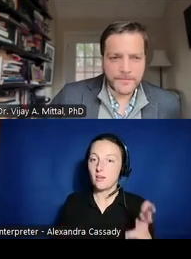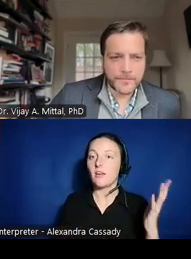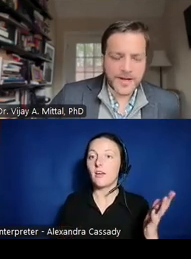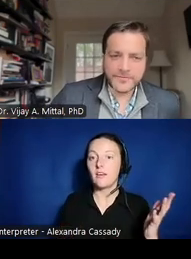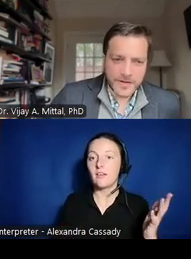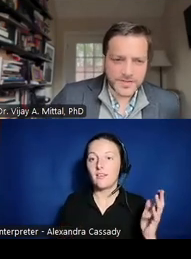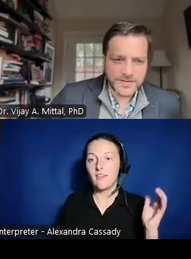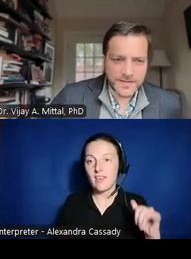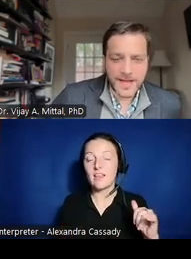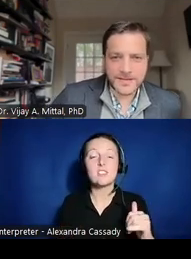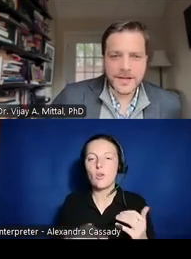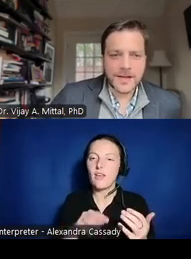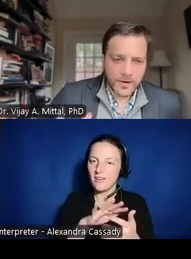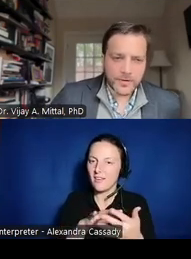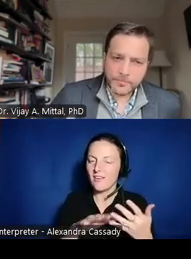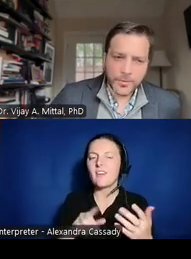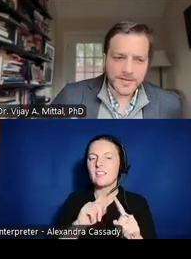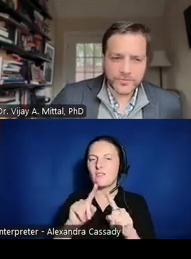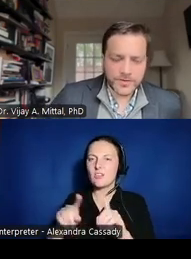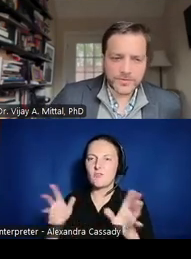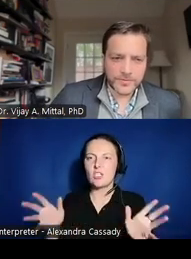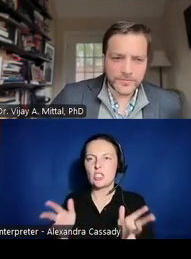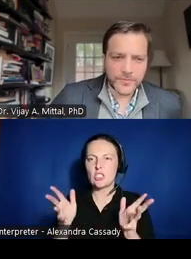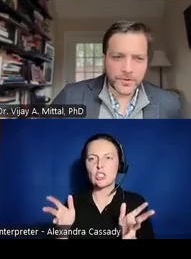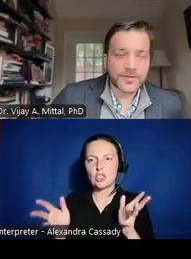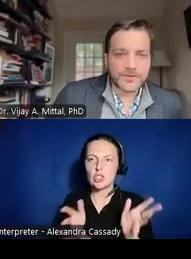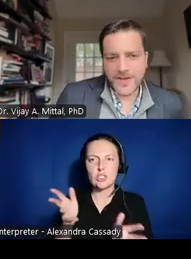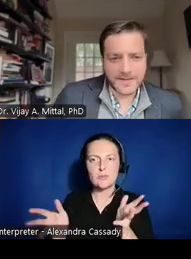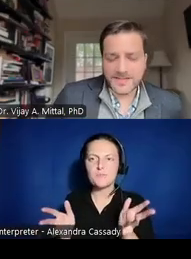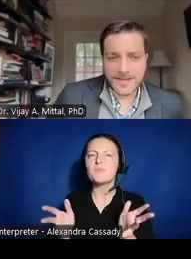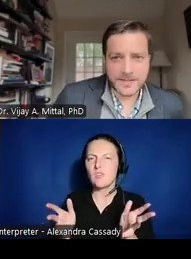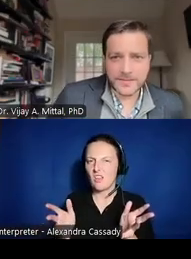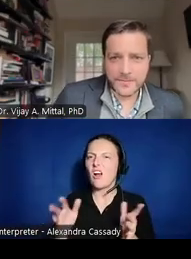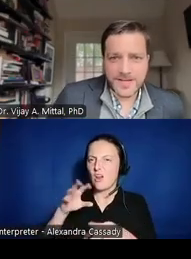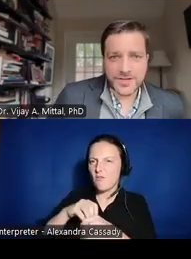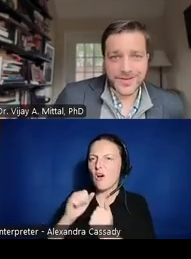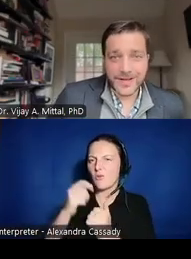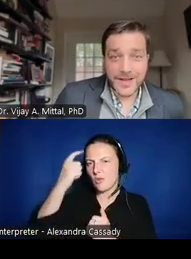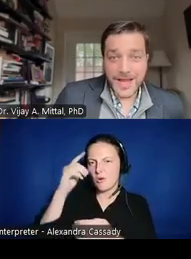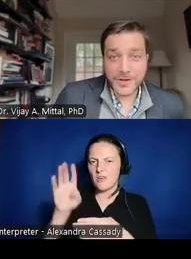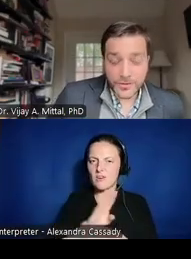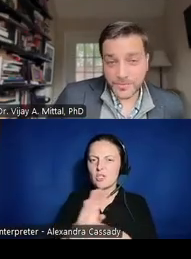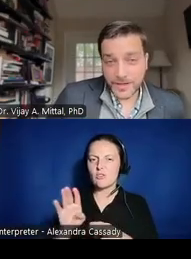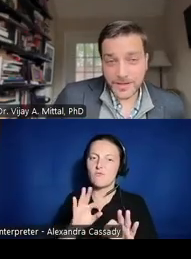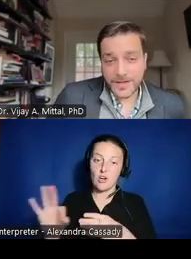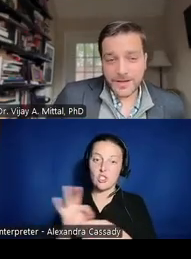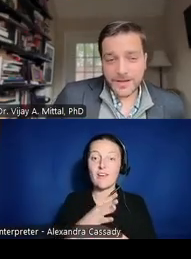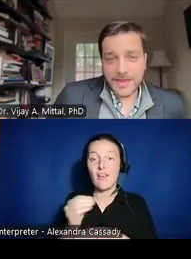um brain functions and are important and critical for conveying semantic information. Notably,